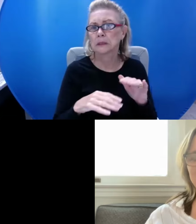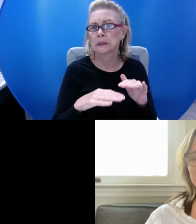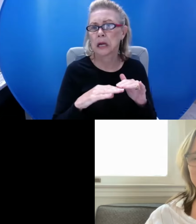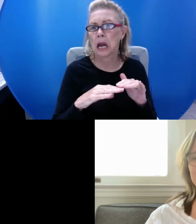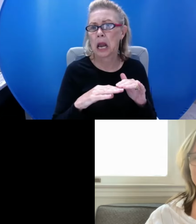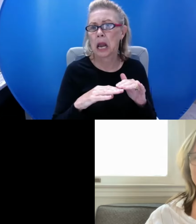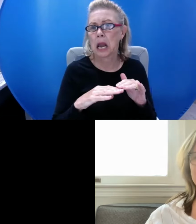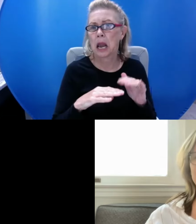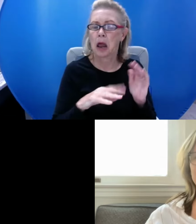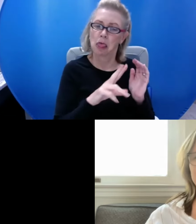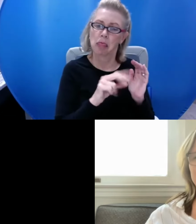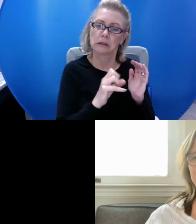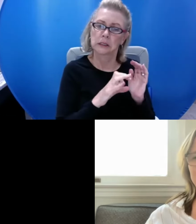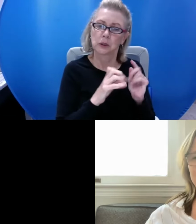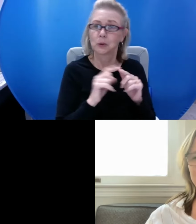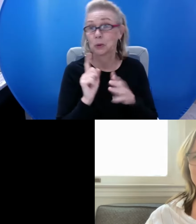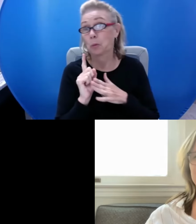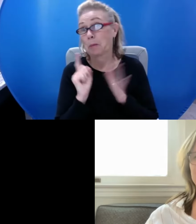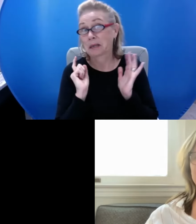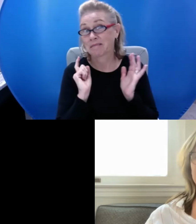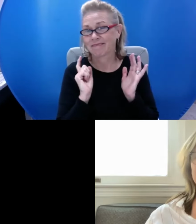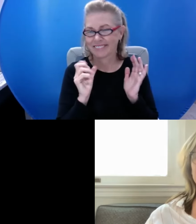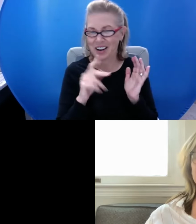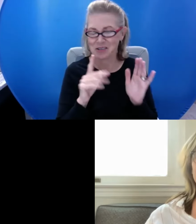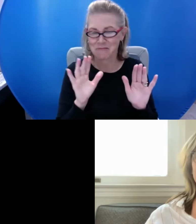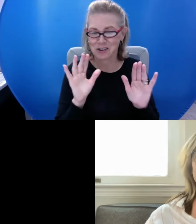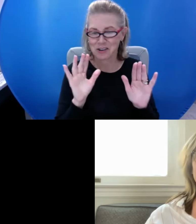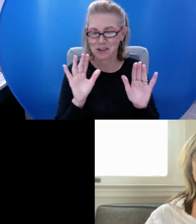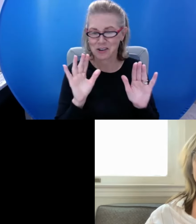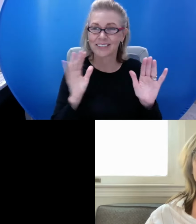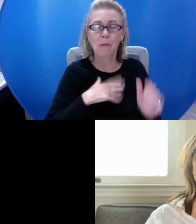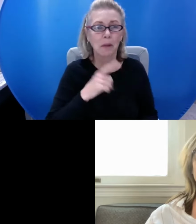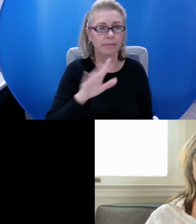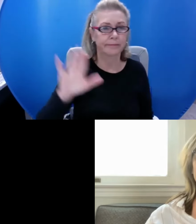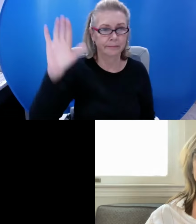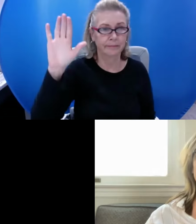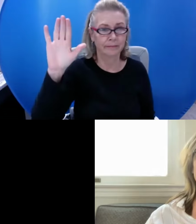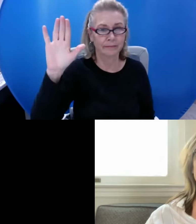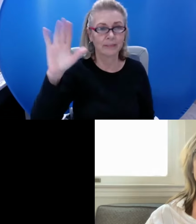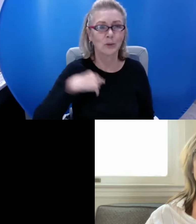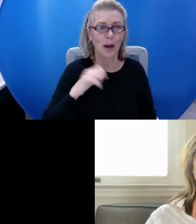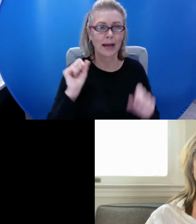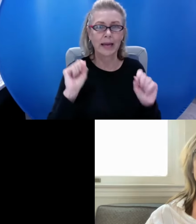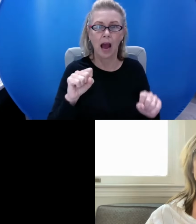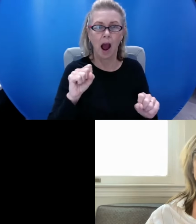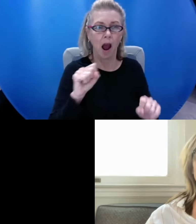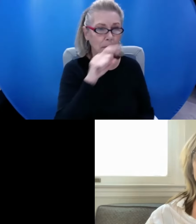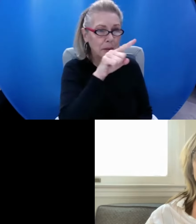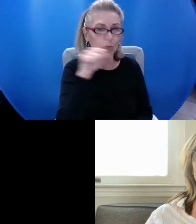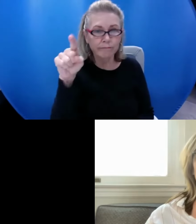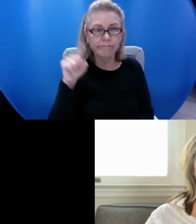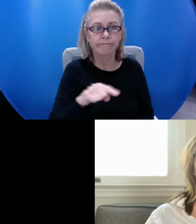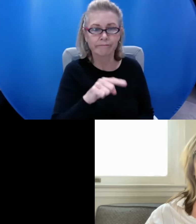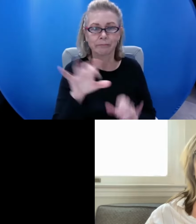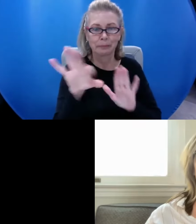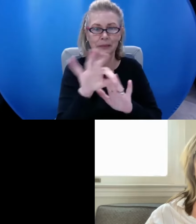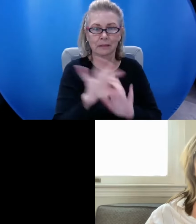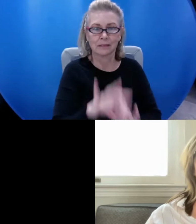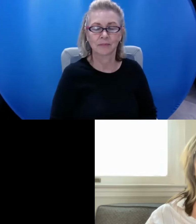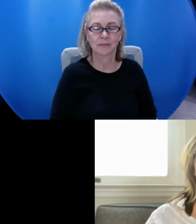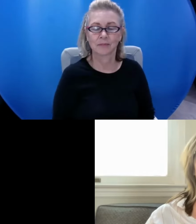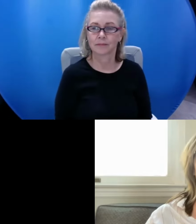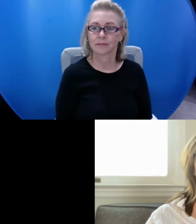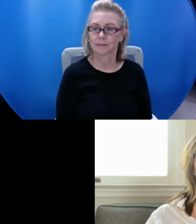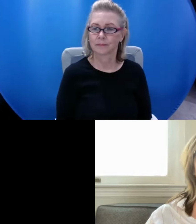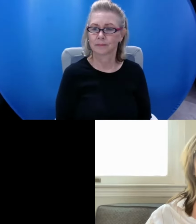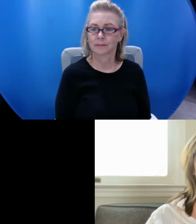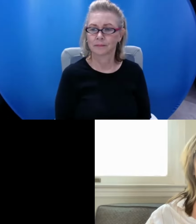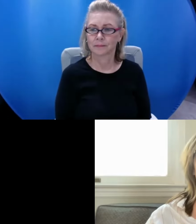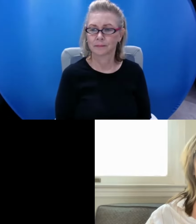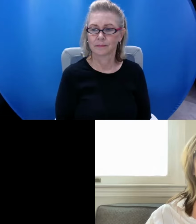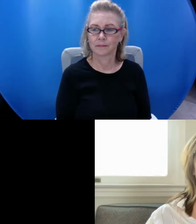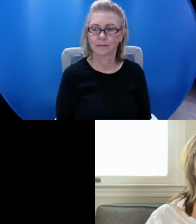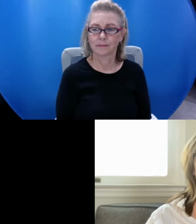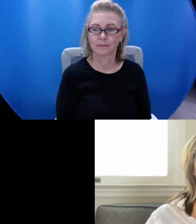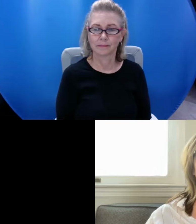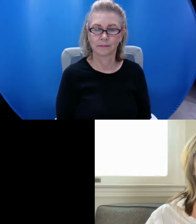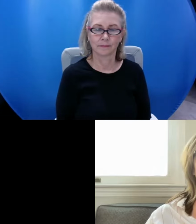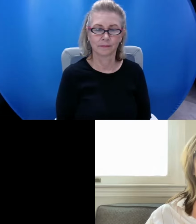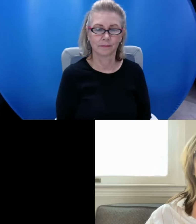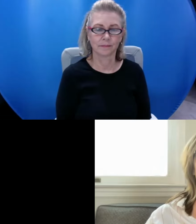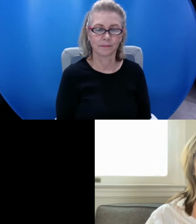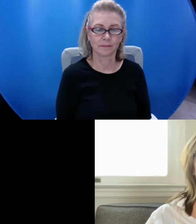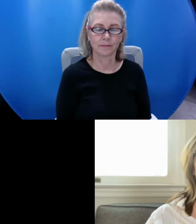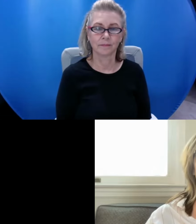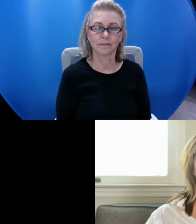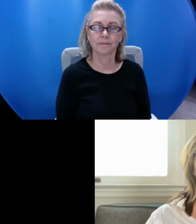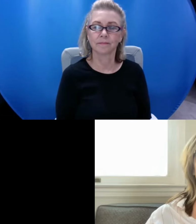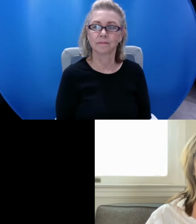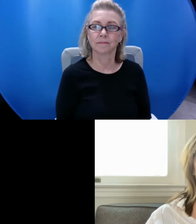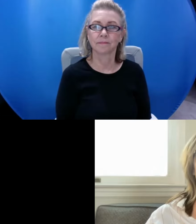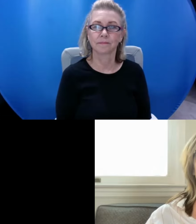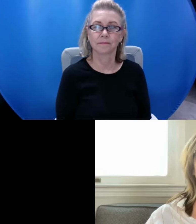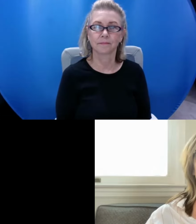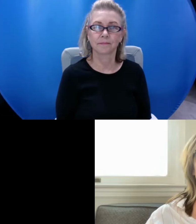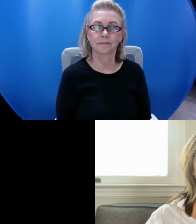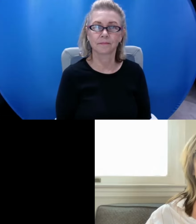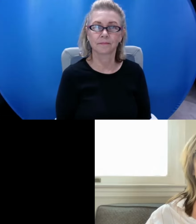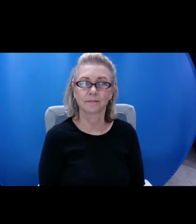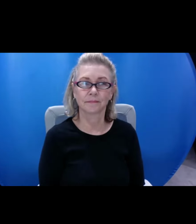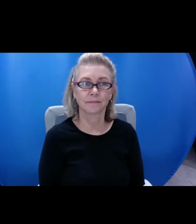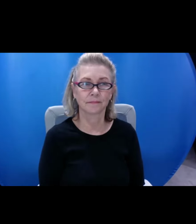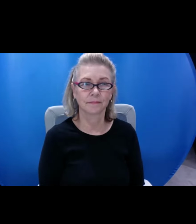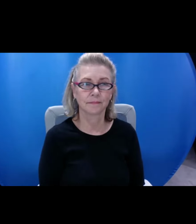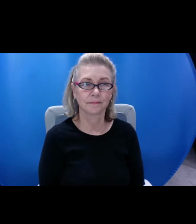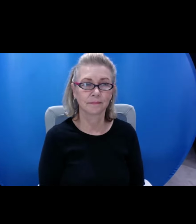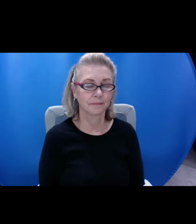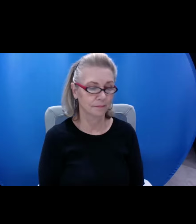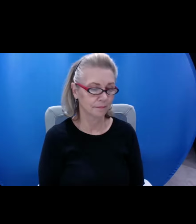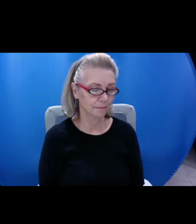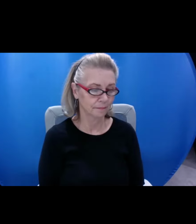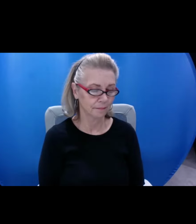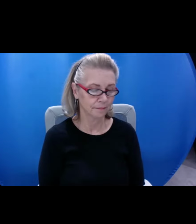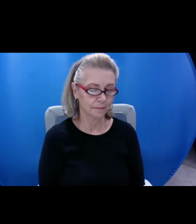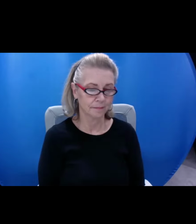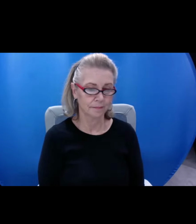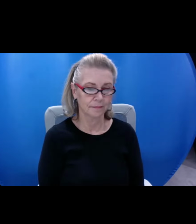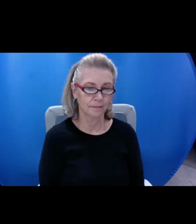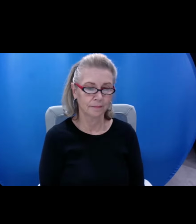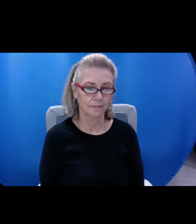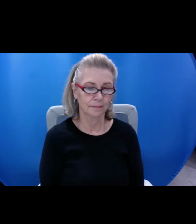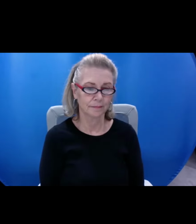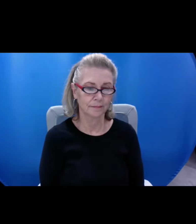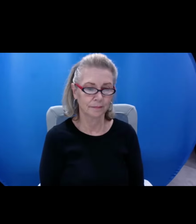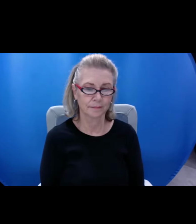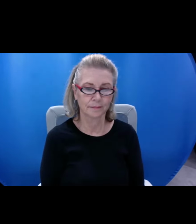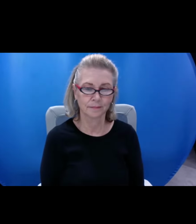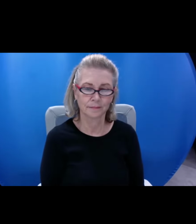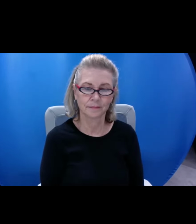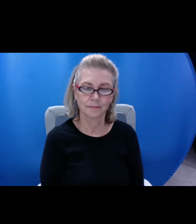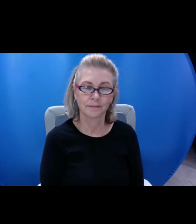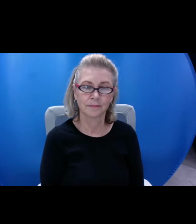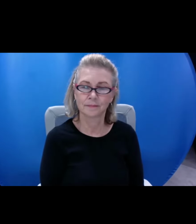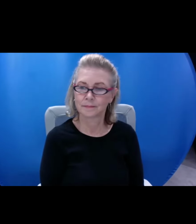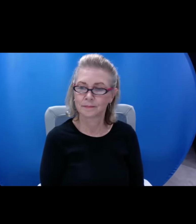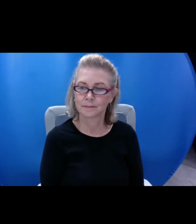to one minute it would be great. So, please raise your hand so that I can point at you